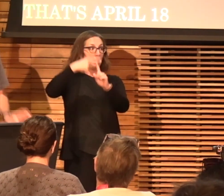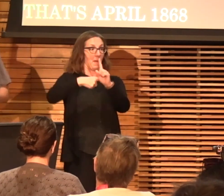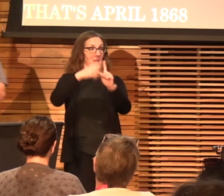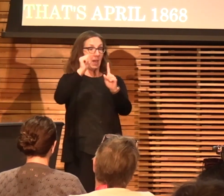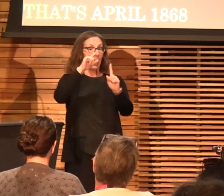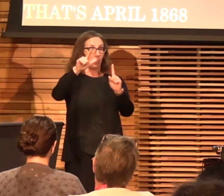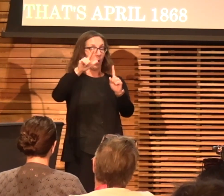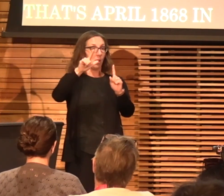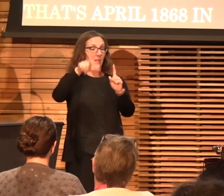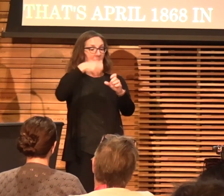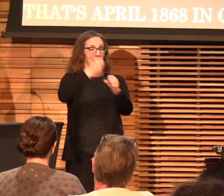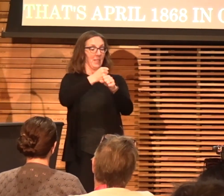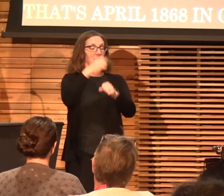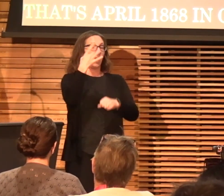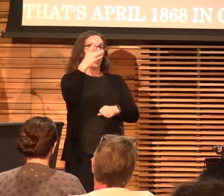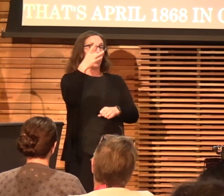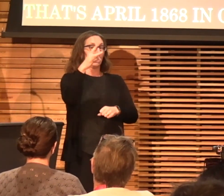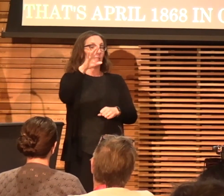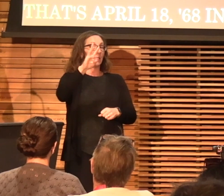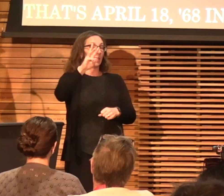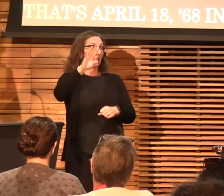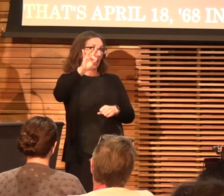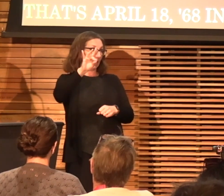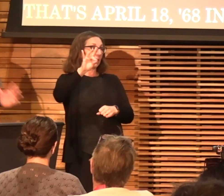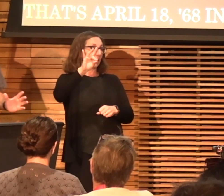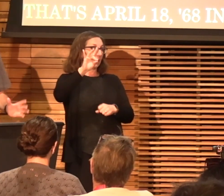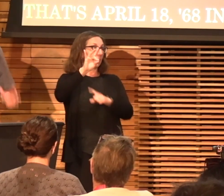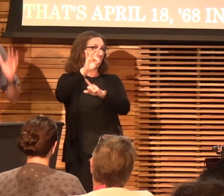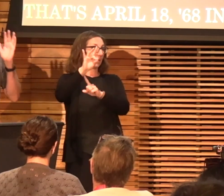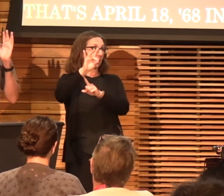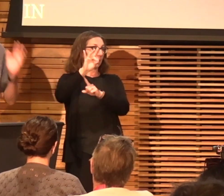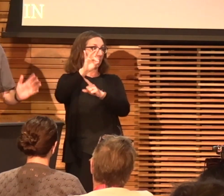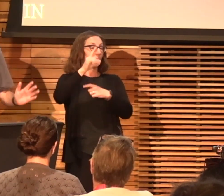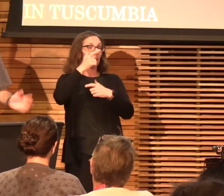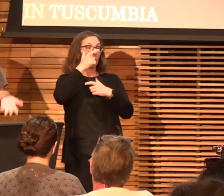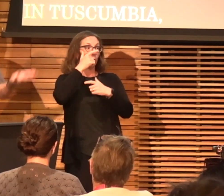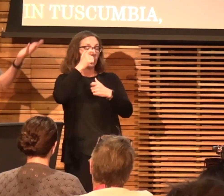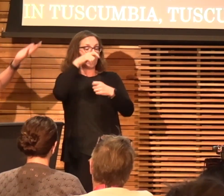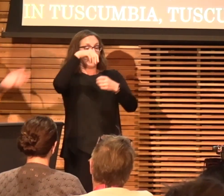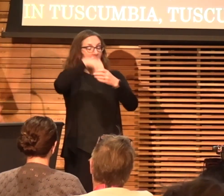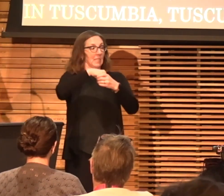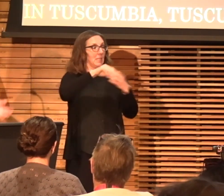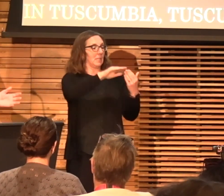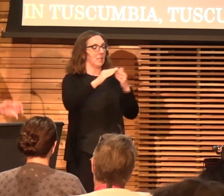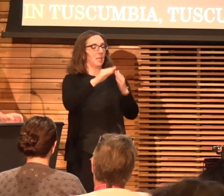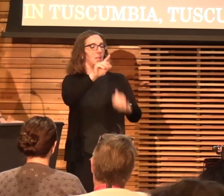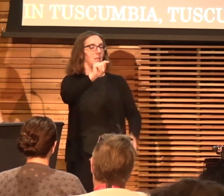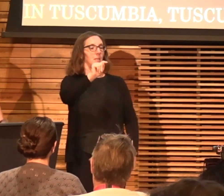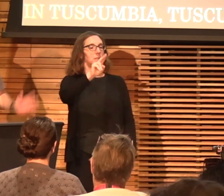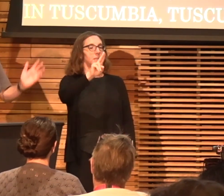In October 1868, in Tuscumbia, Tuscumbia's a... Anybody who's been to Tuscumbia knows